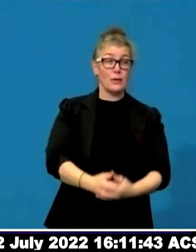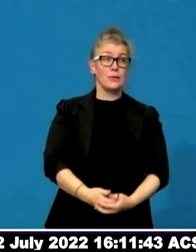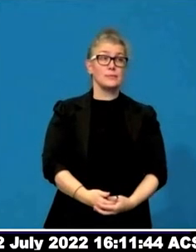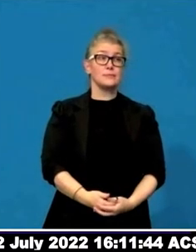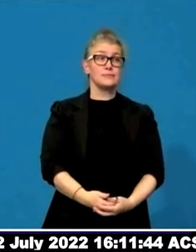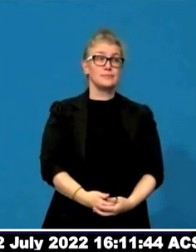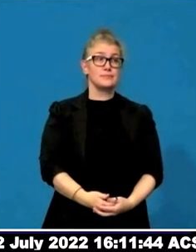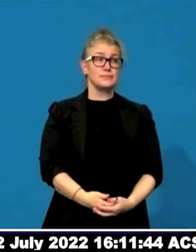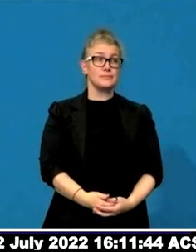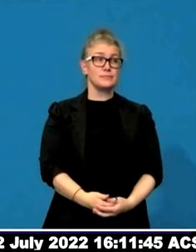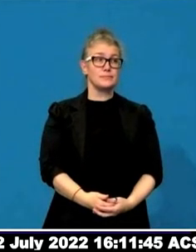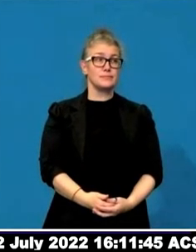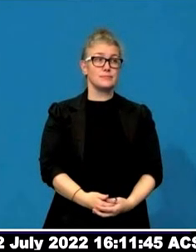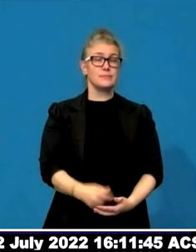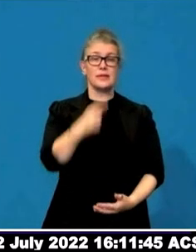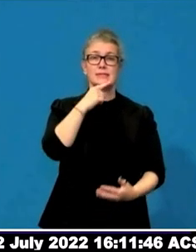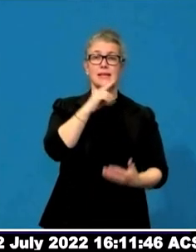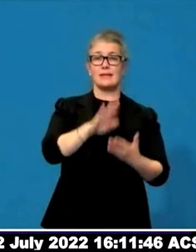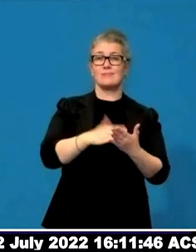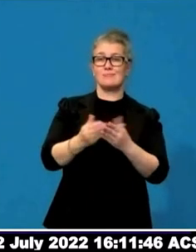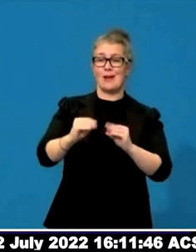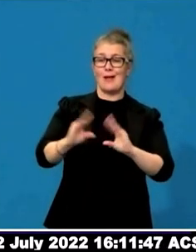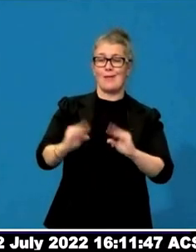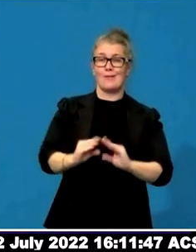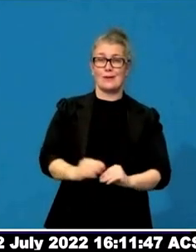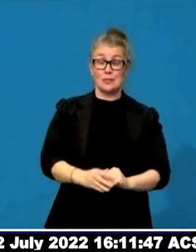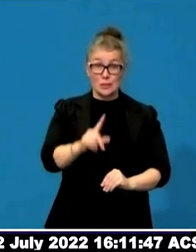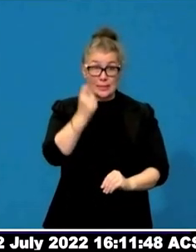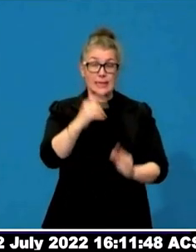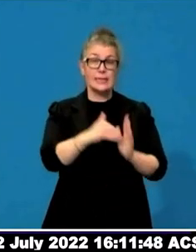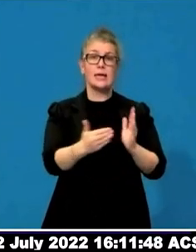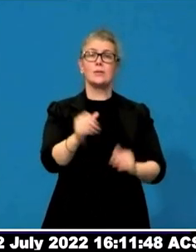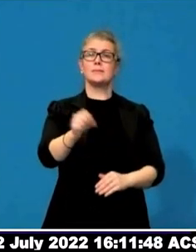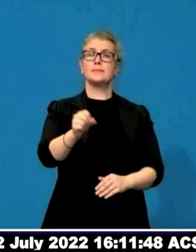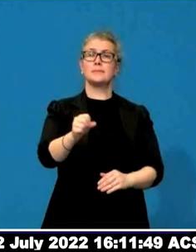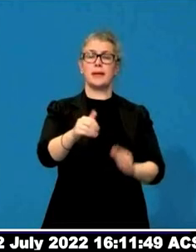any understanding now? Yes, yeah, through now, yeah.